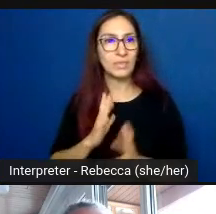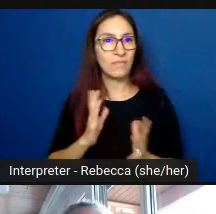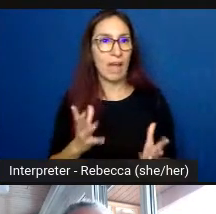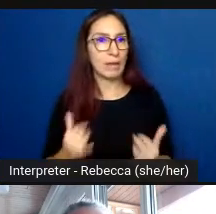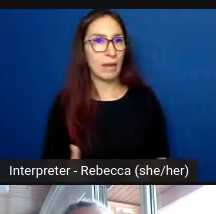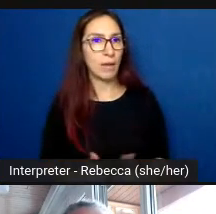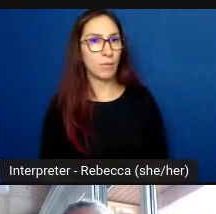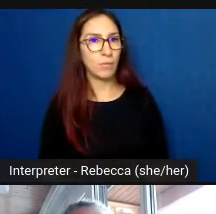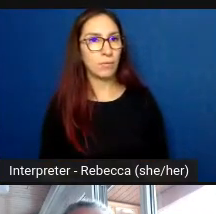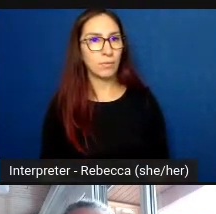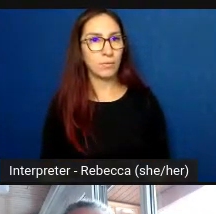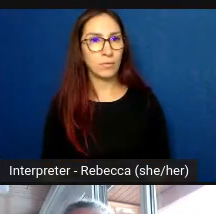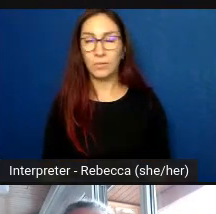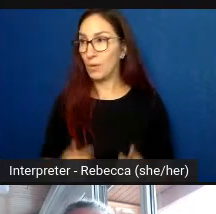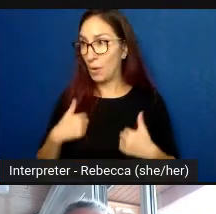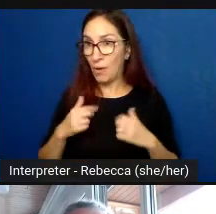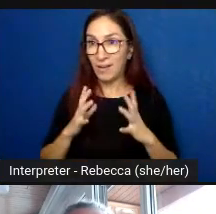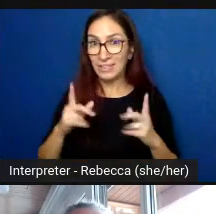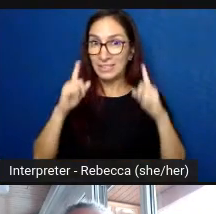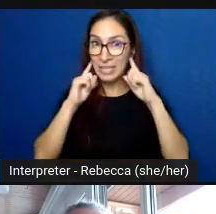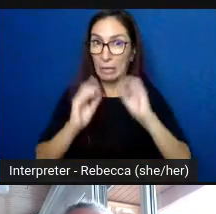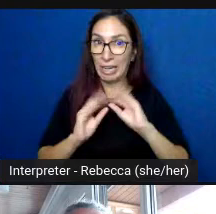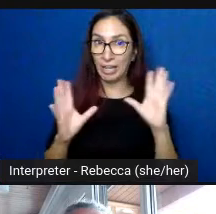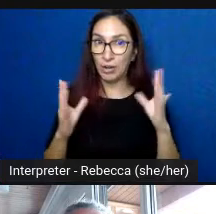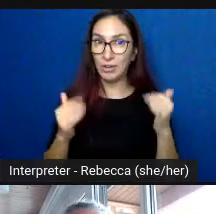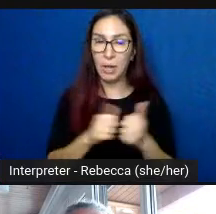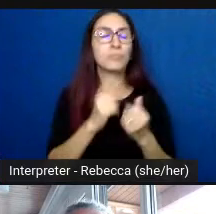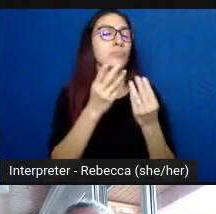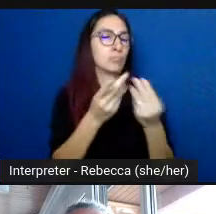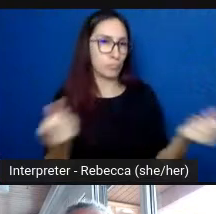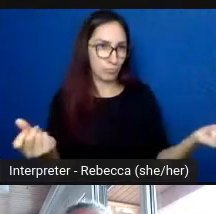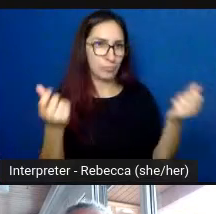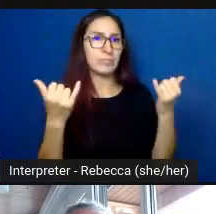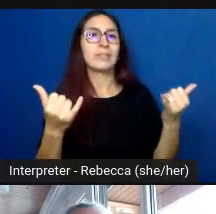I'm fine now? Okay. Yes. It's gone now. It's gone.